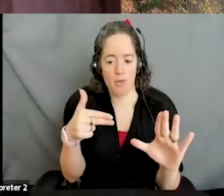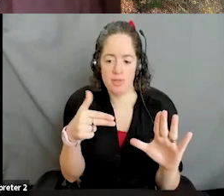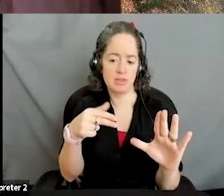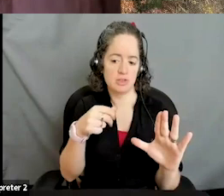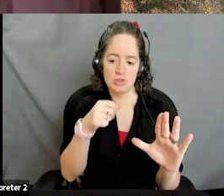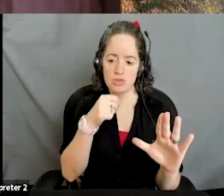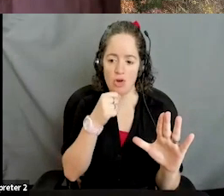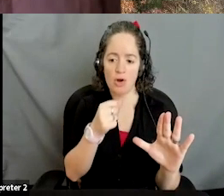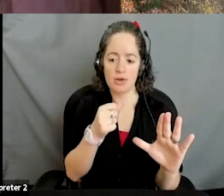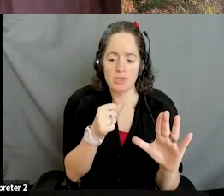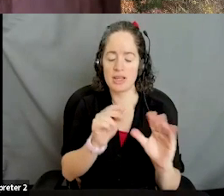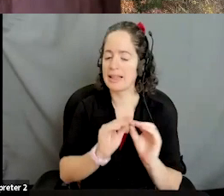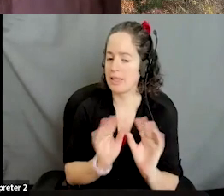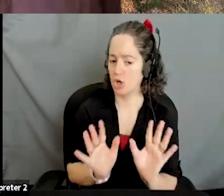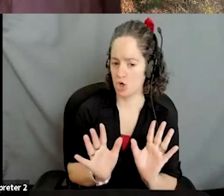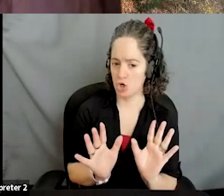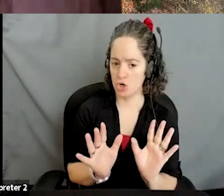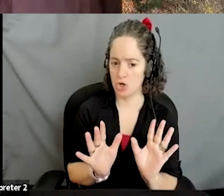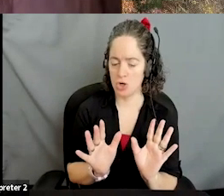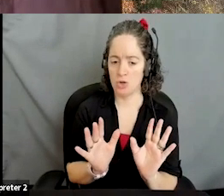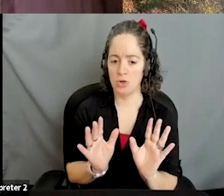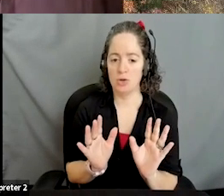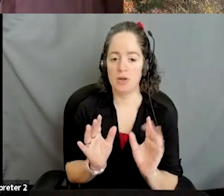and the notification of field type is not clear when the label is hidden.